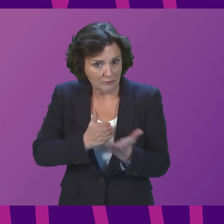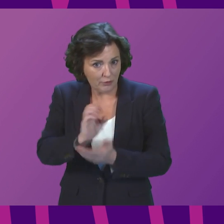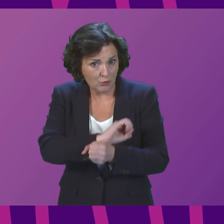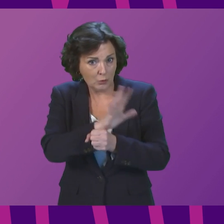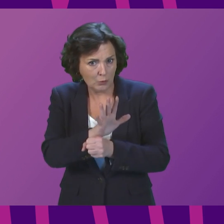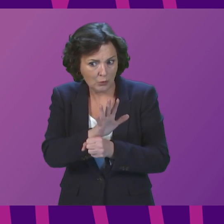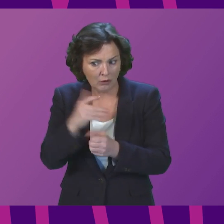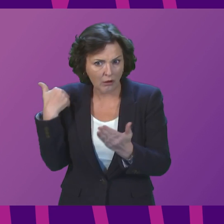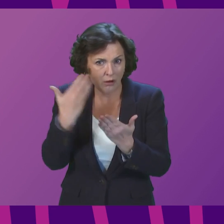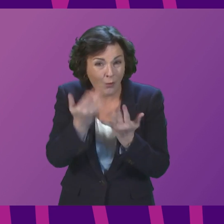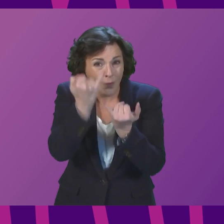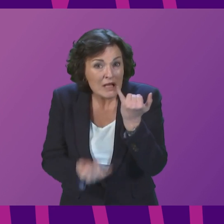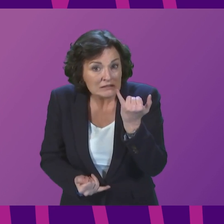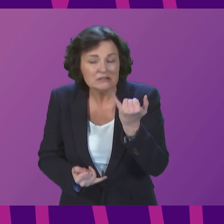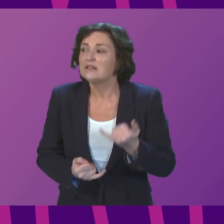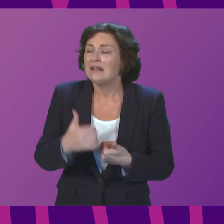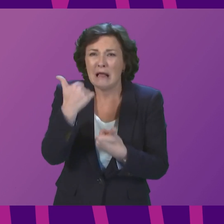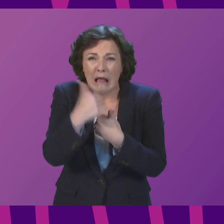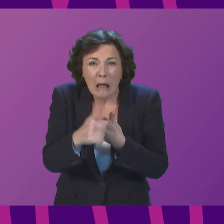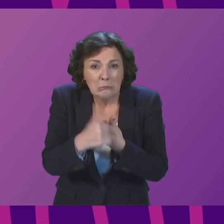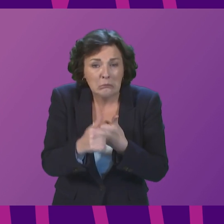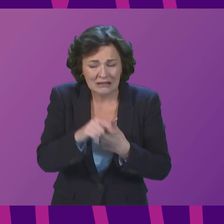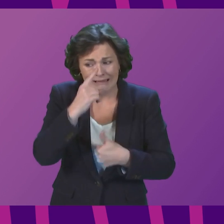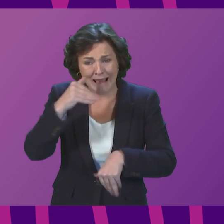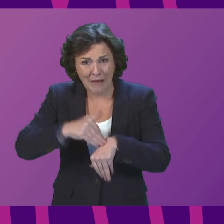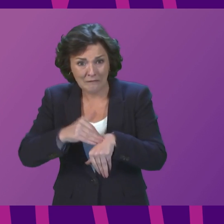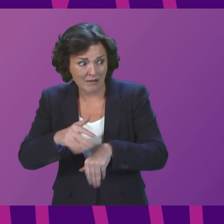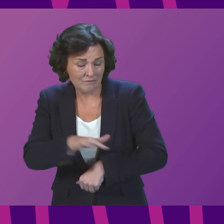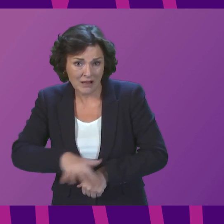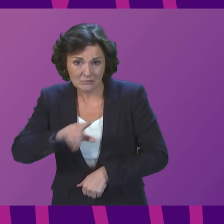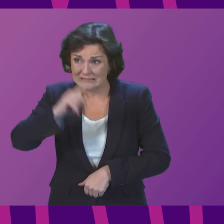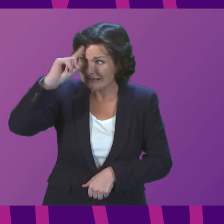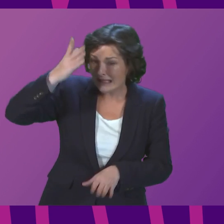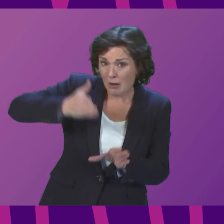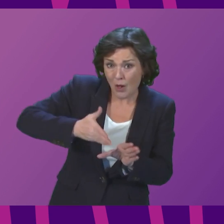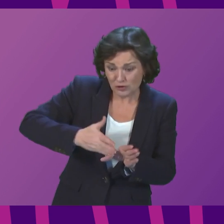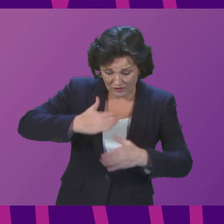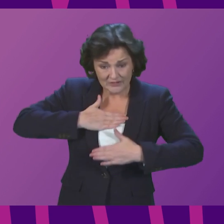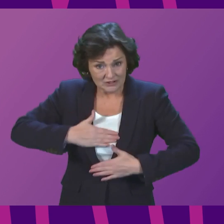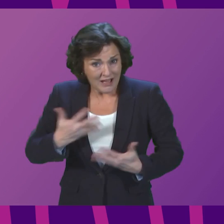Gambling can have a serious detrimental effect on families, and on individuals psychologically and physically.